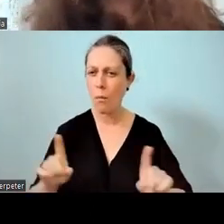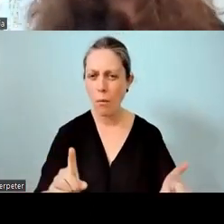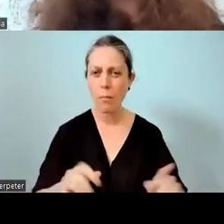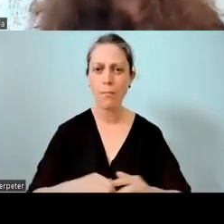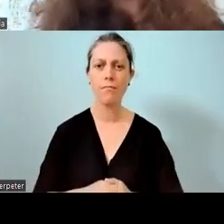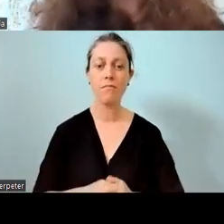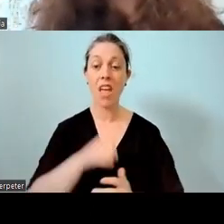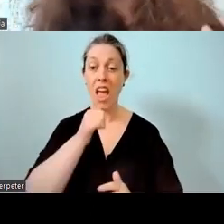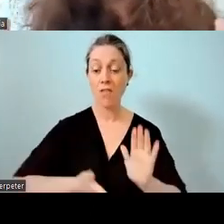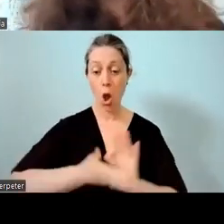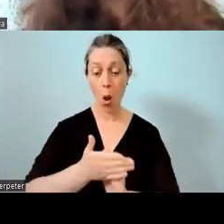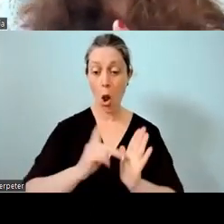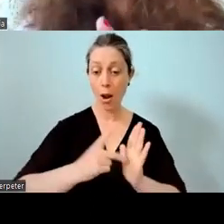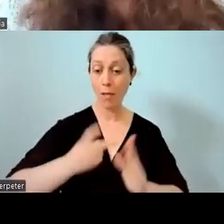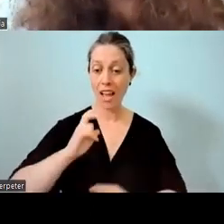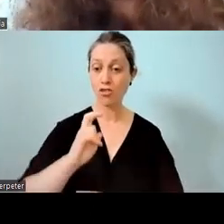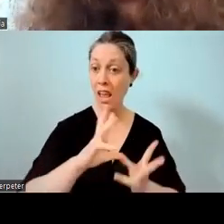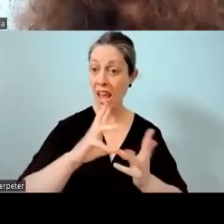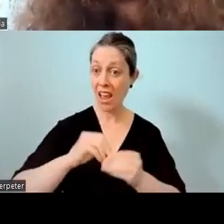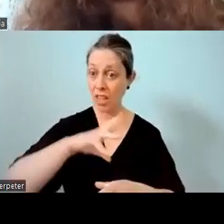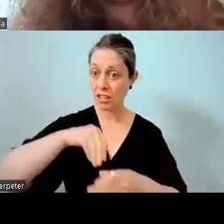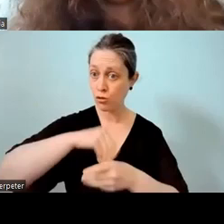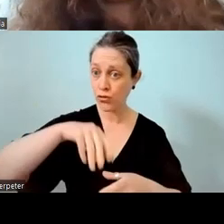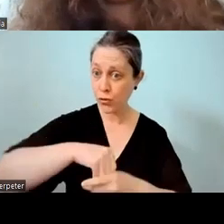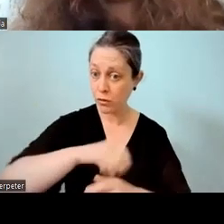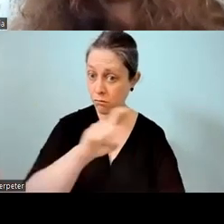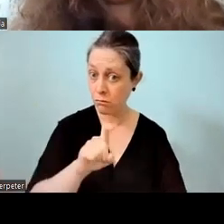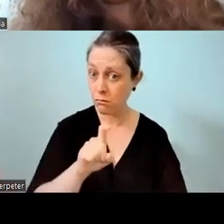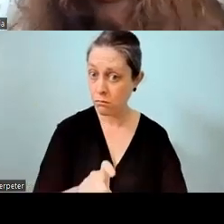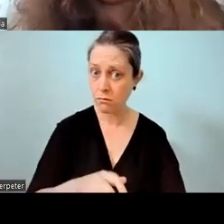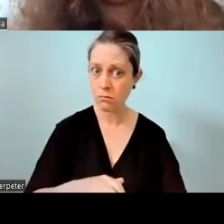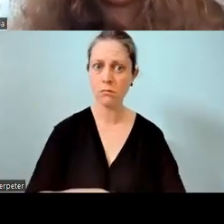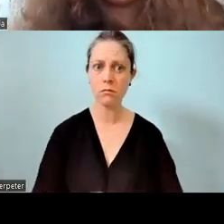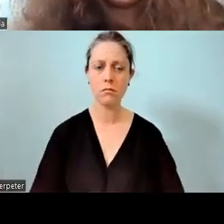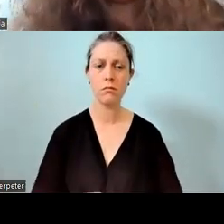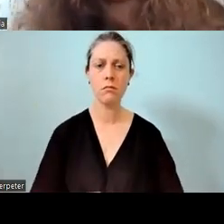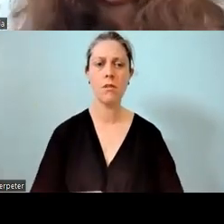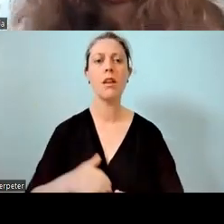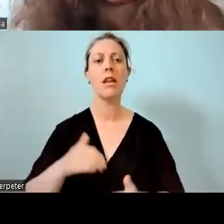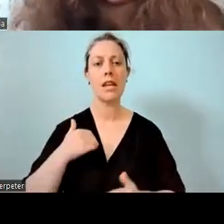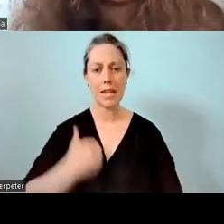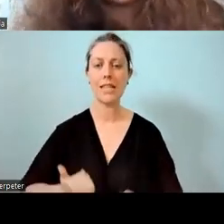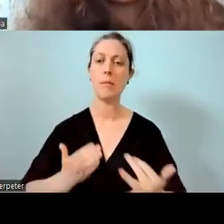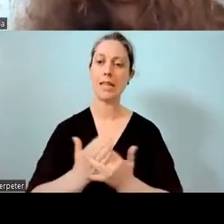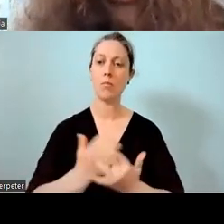is it all being planned? So all that kind of stuff, you know, needs to be accessible. It's not just the classroom practise